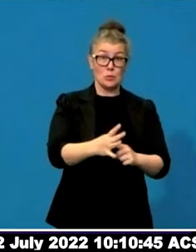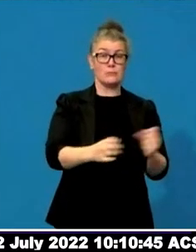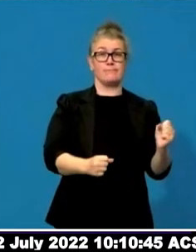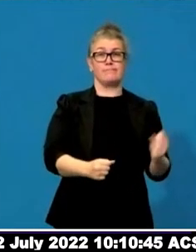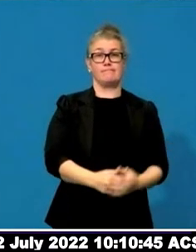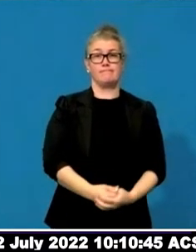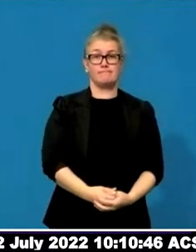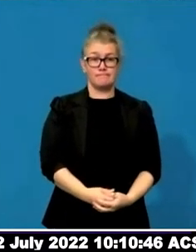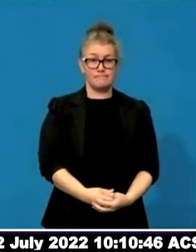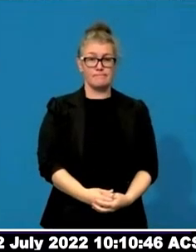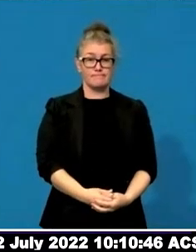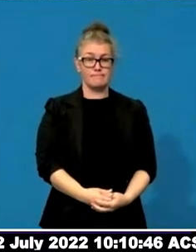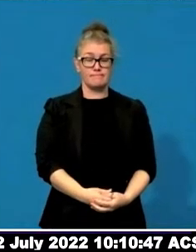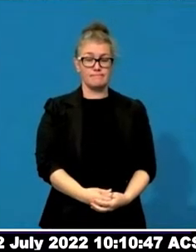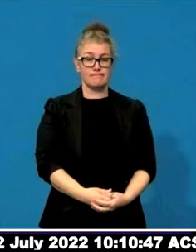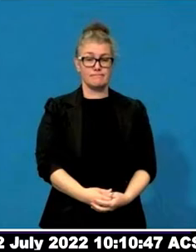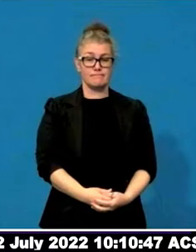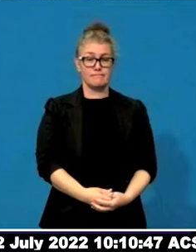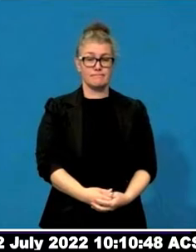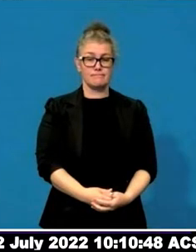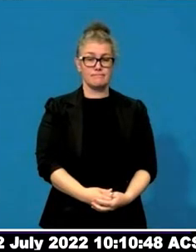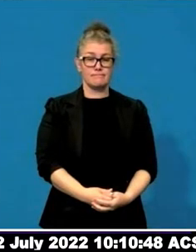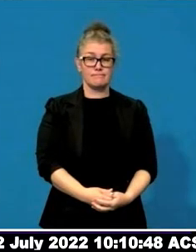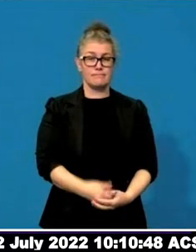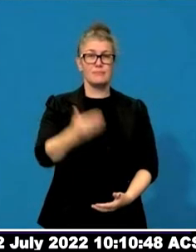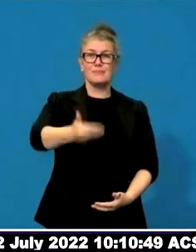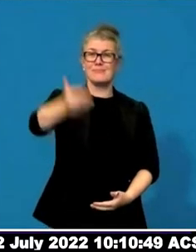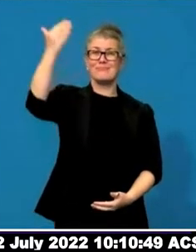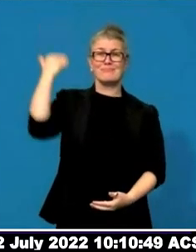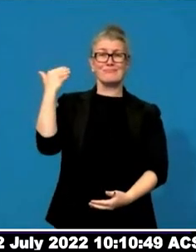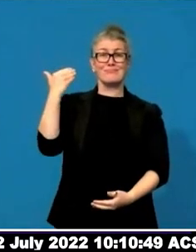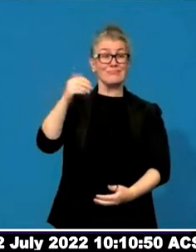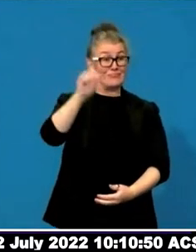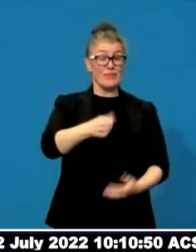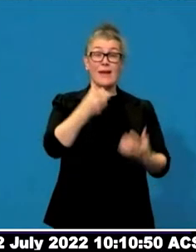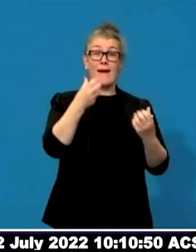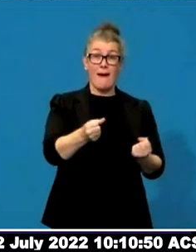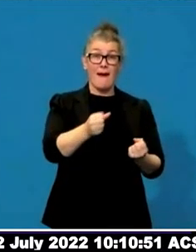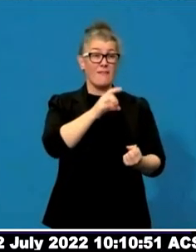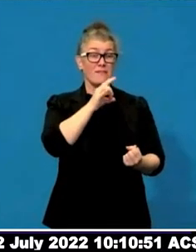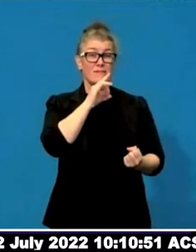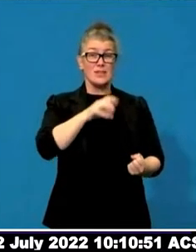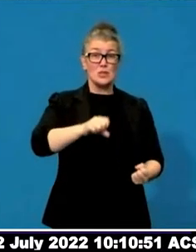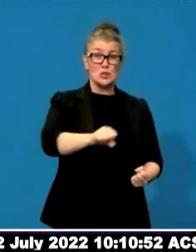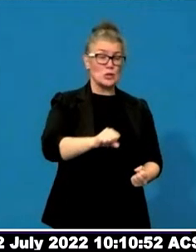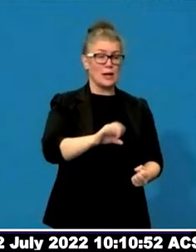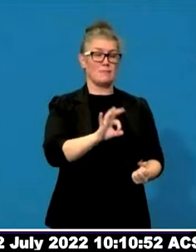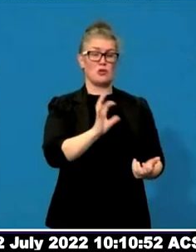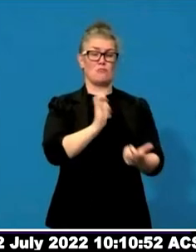In the past, you have been given a scooter that wasn't right for the roads in Tennant Creek.